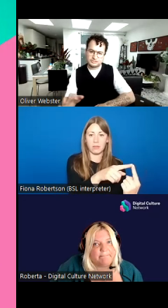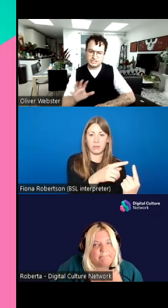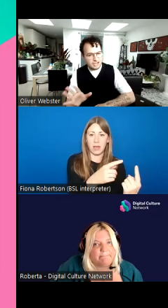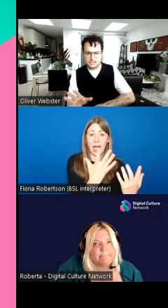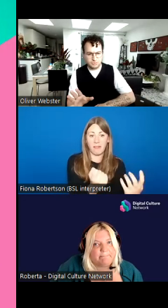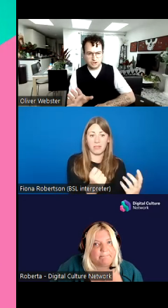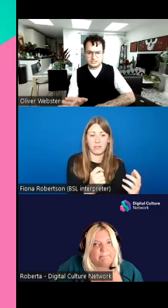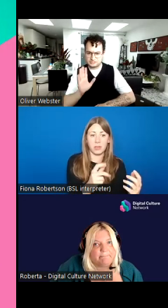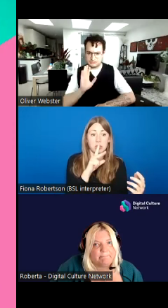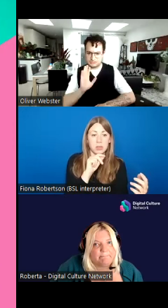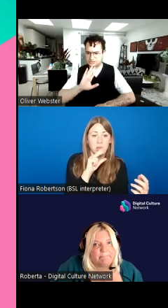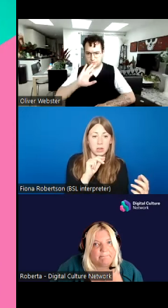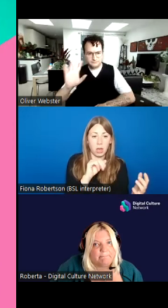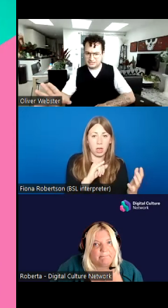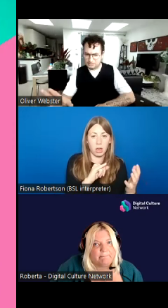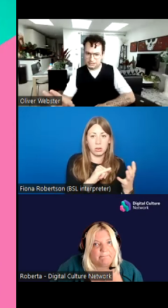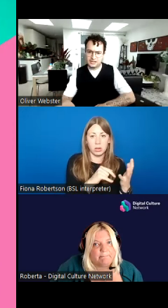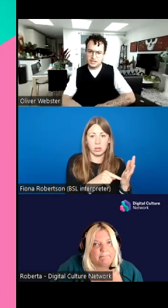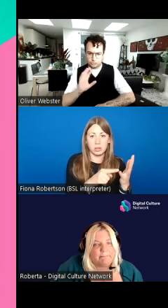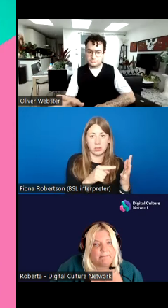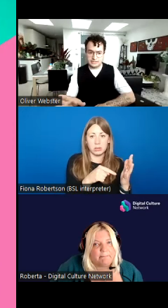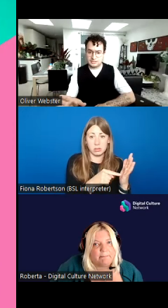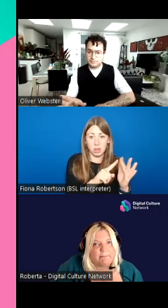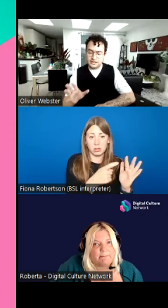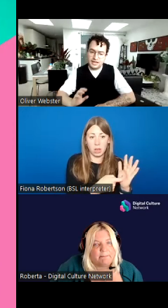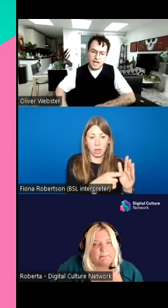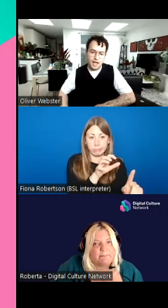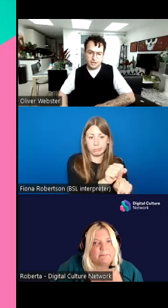Because the last thing you want is to offend somebody or upset somebody.